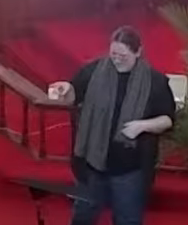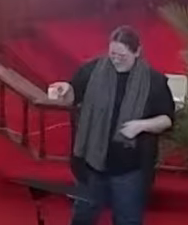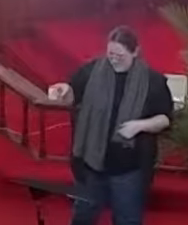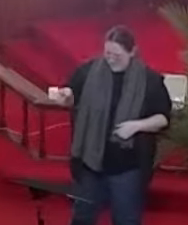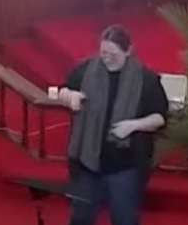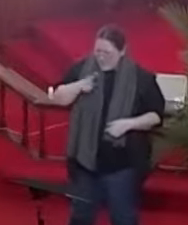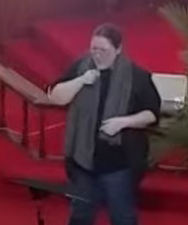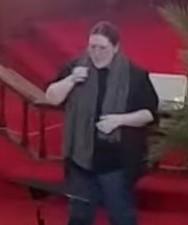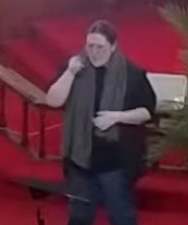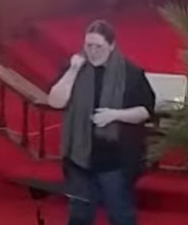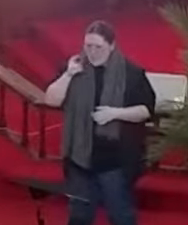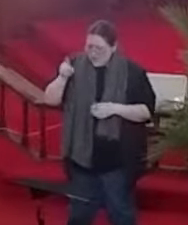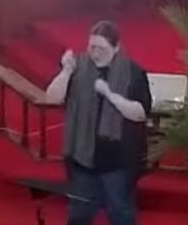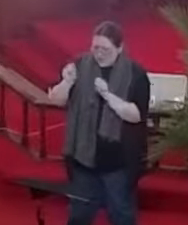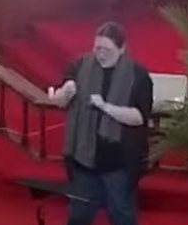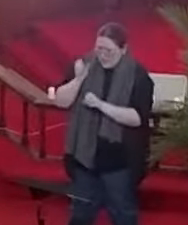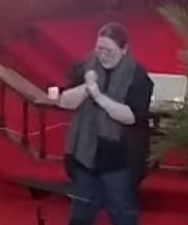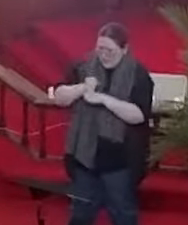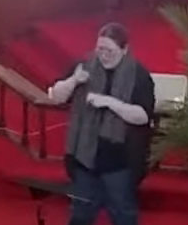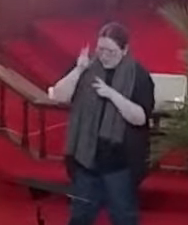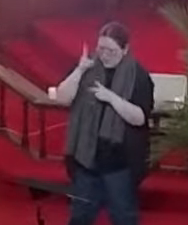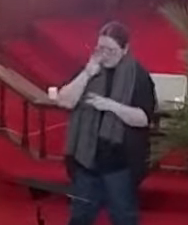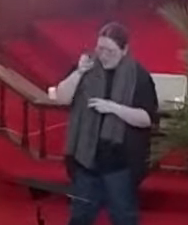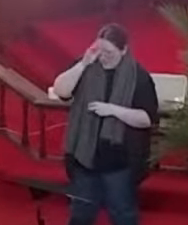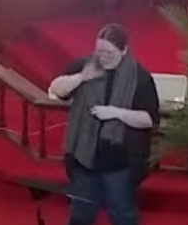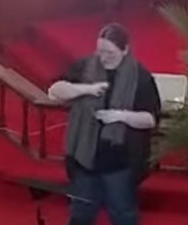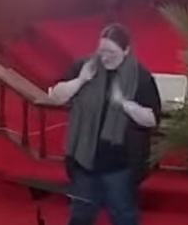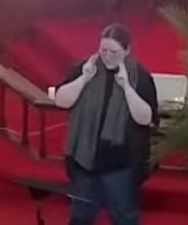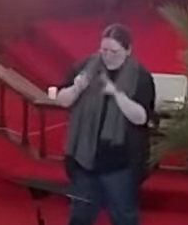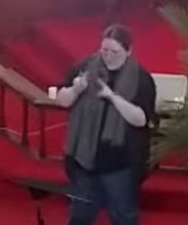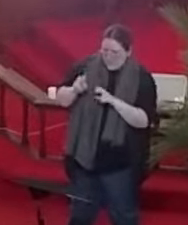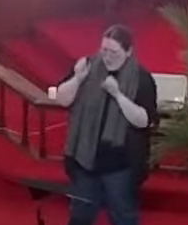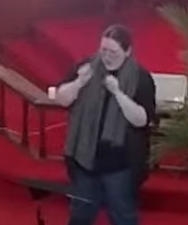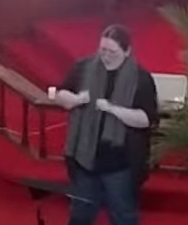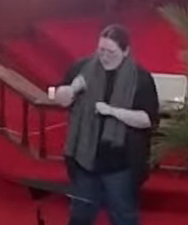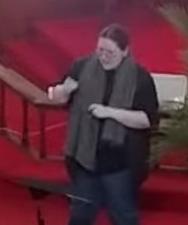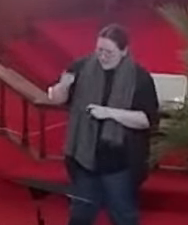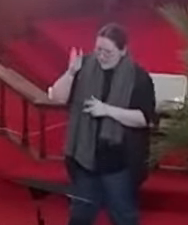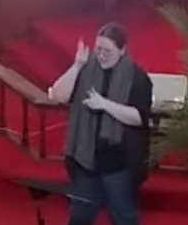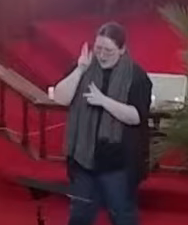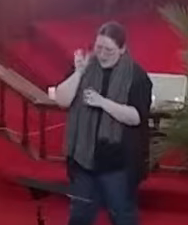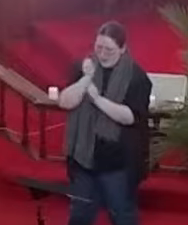If He can make a blind man see, could He also make a deaf woman hear?